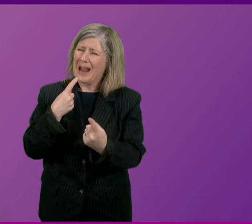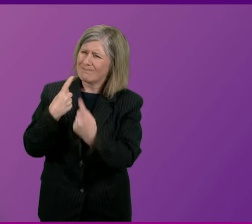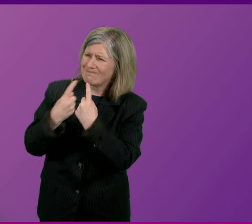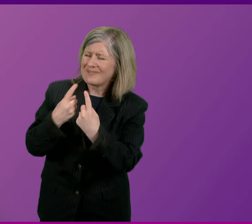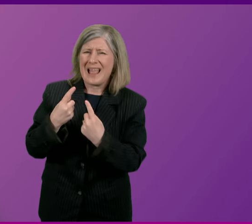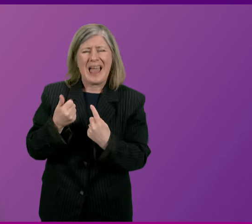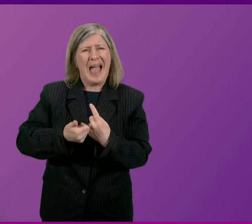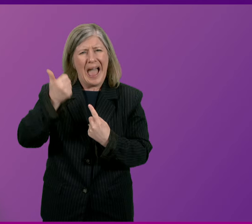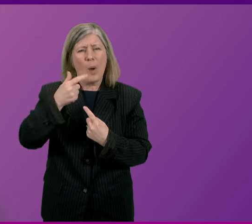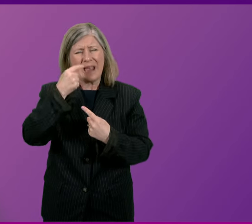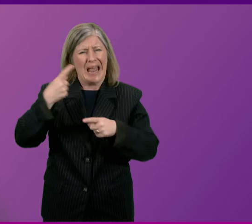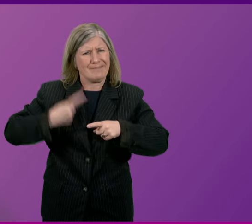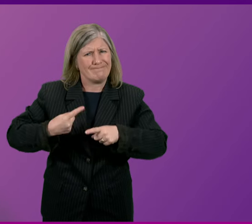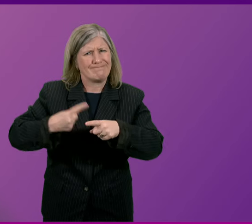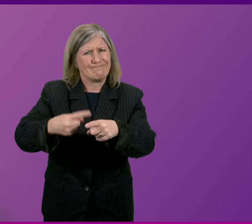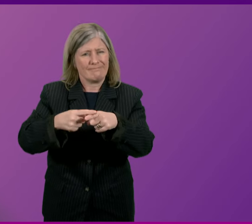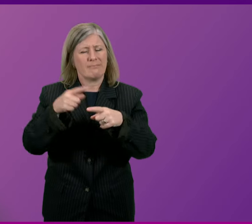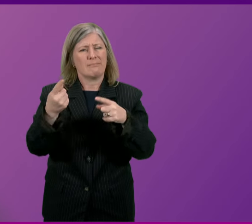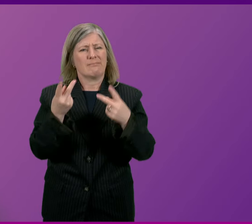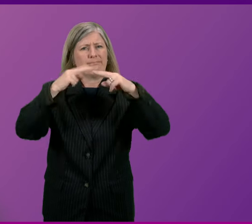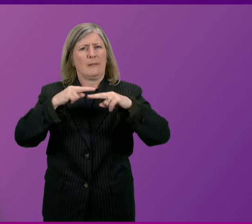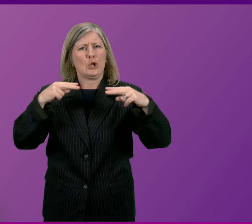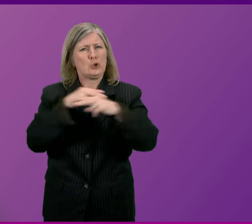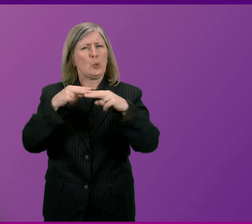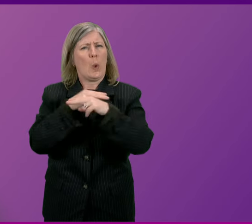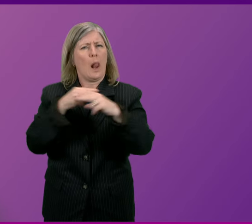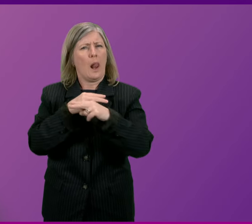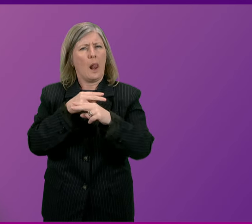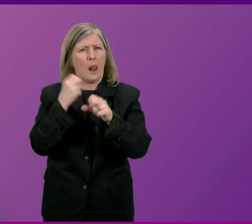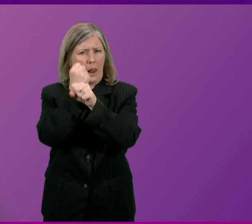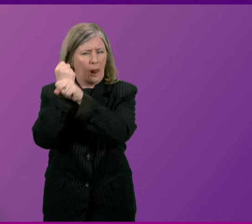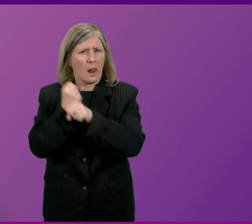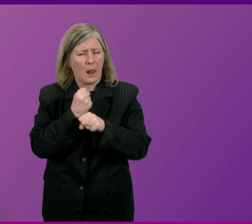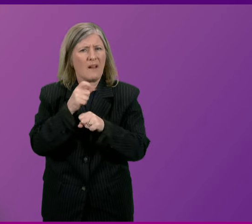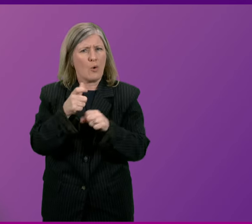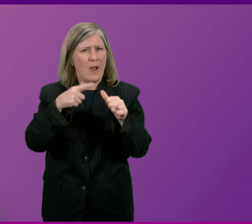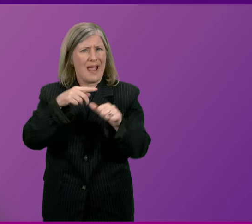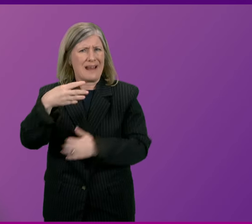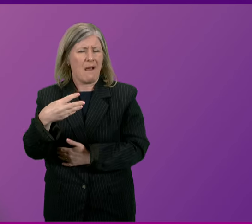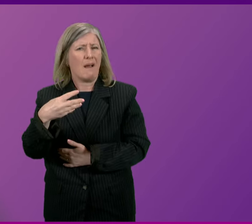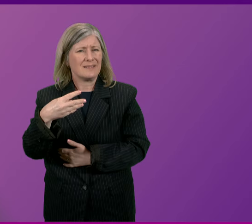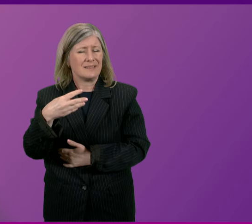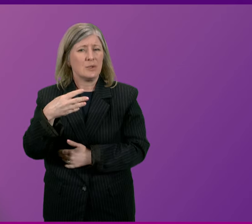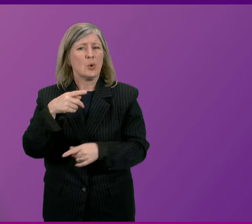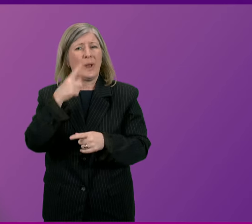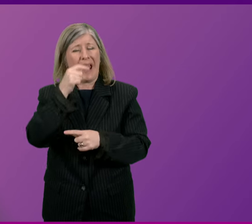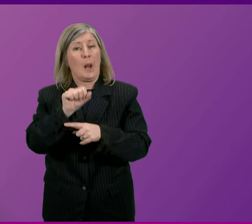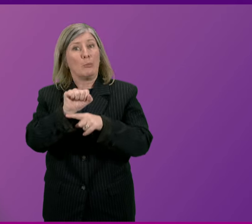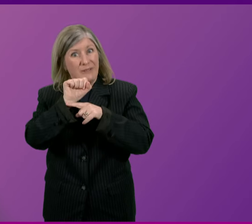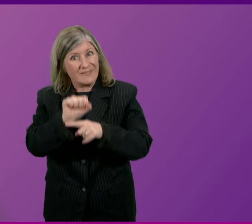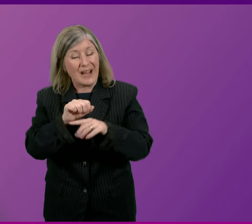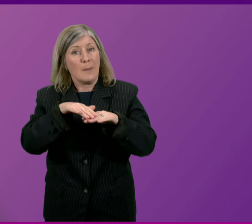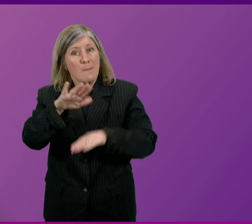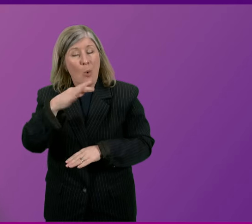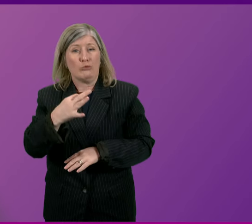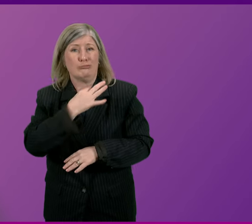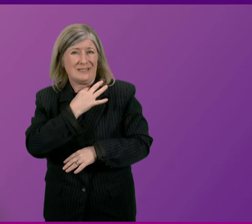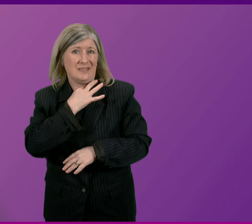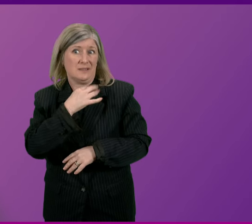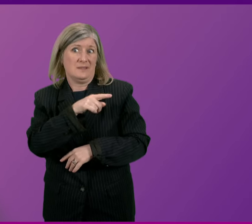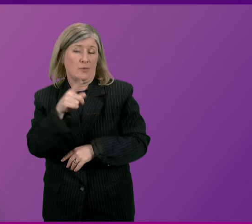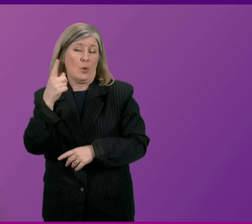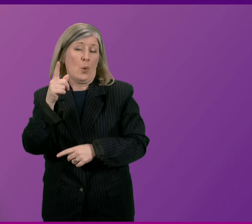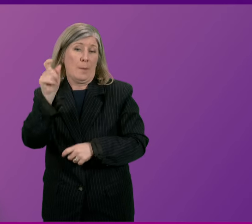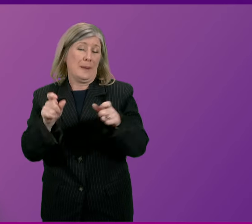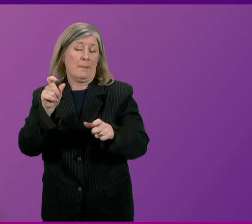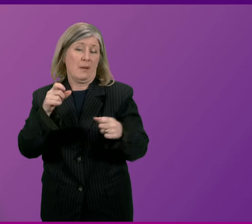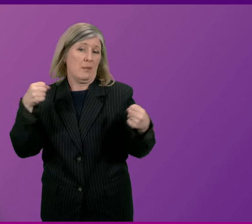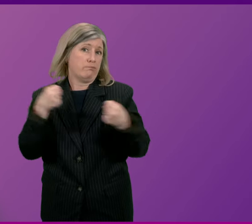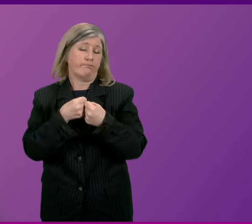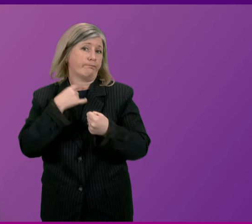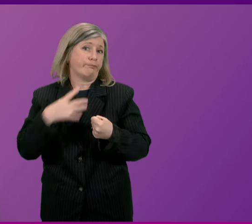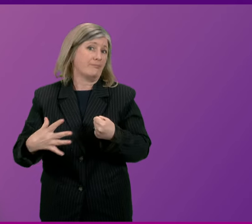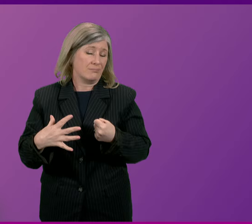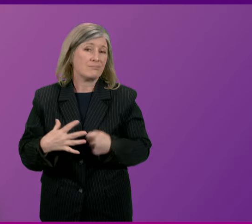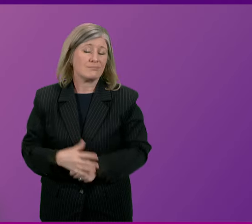completion of the dualling project and thereby prevent the risk of further fatalities arising?